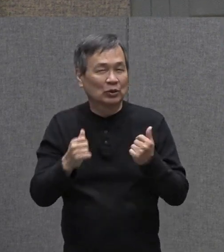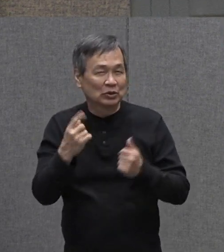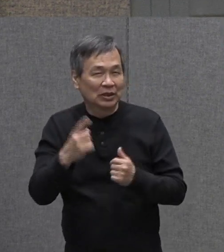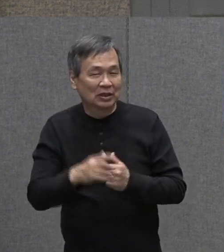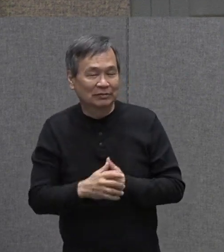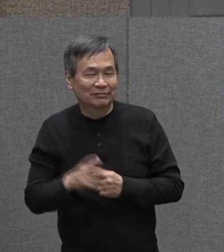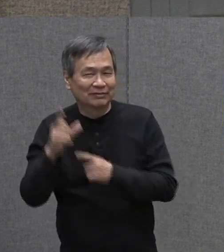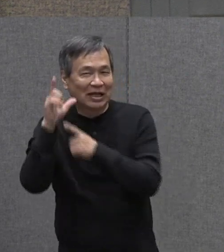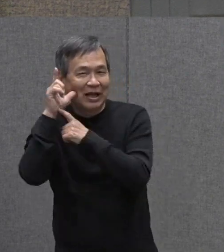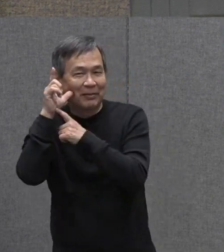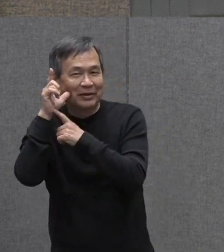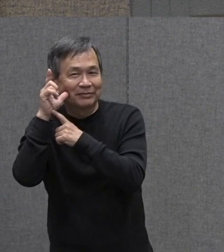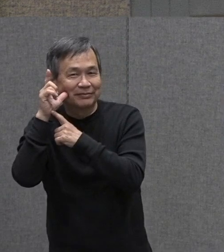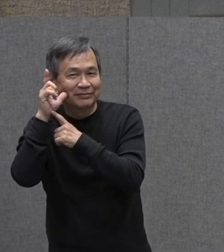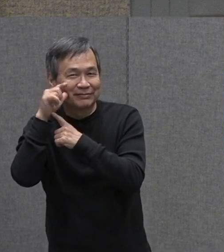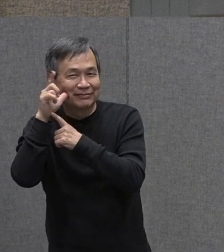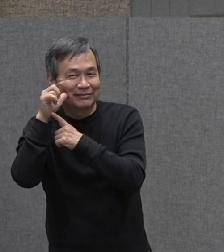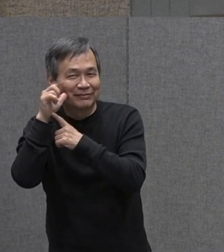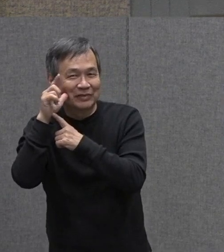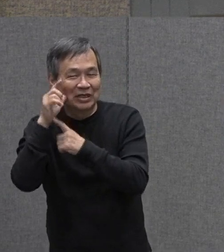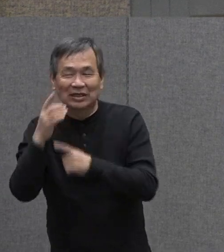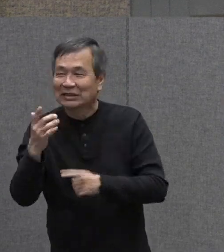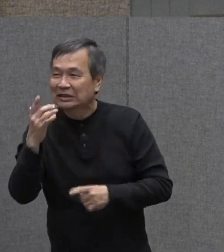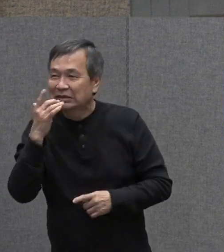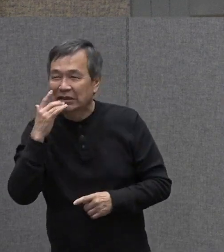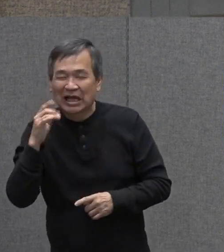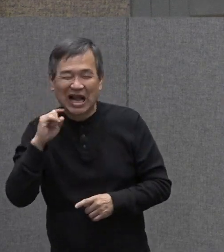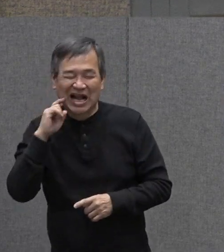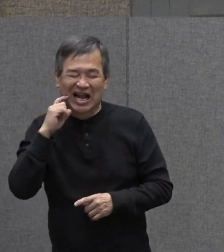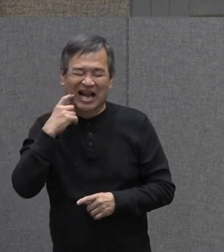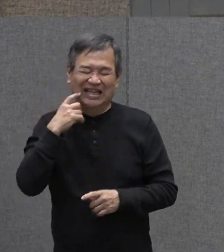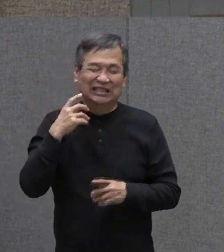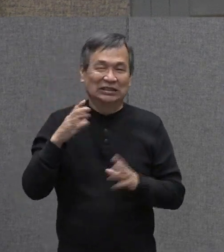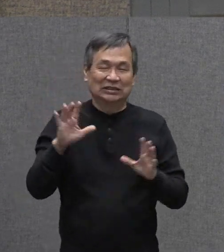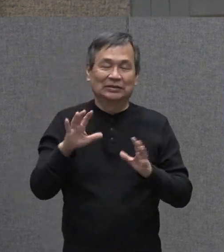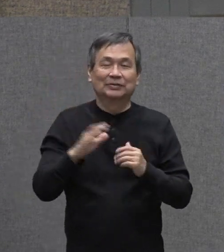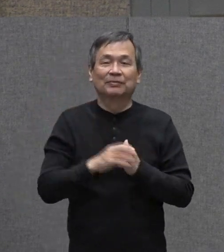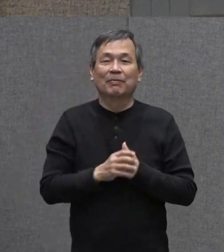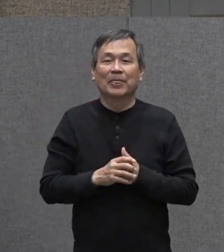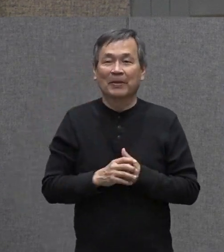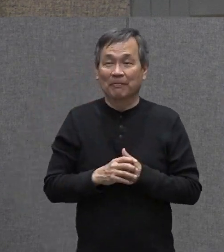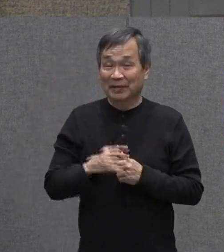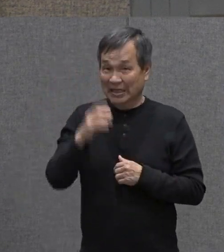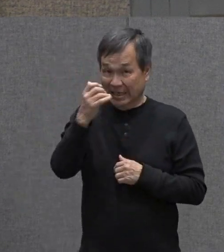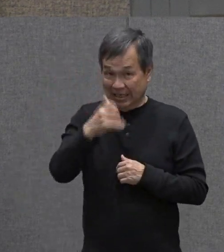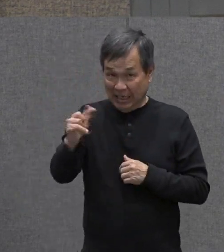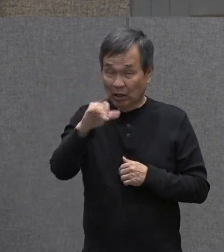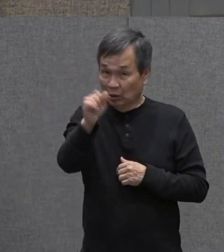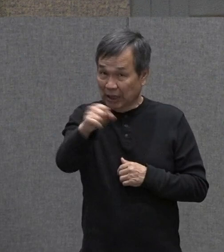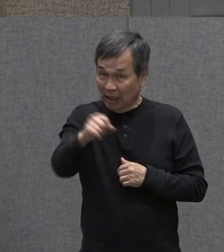The lemon, the lemon is very sour. It is yellow.